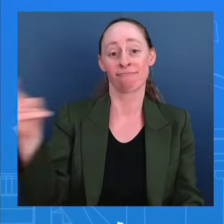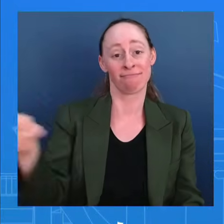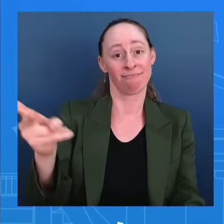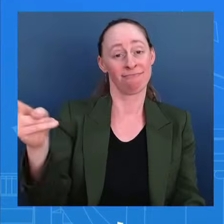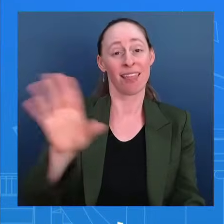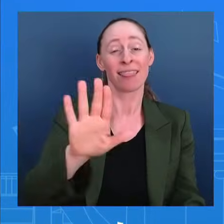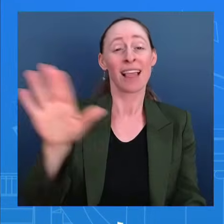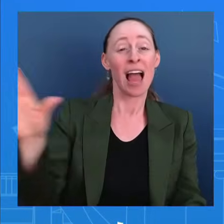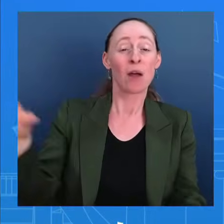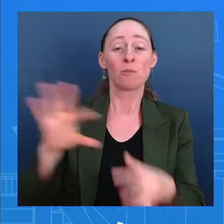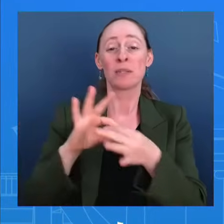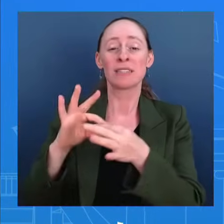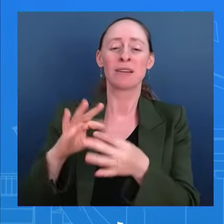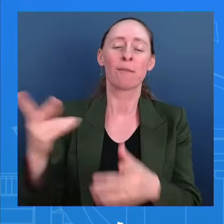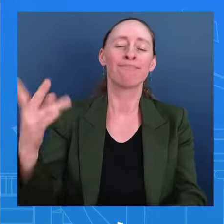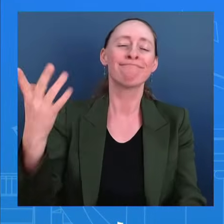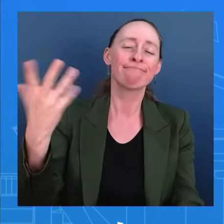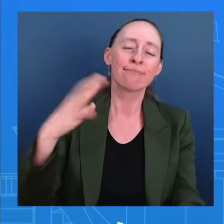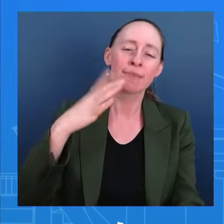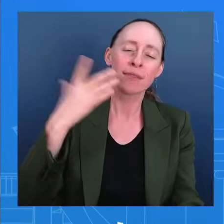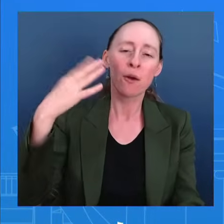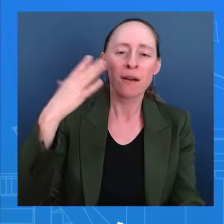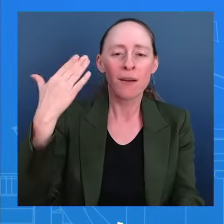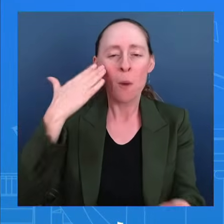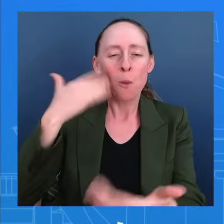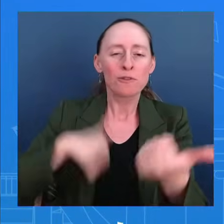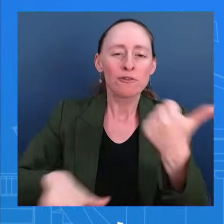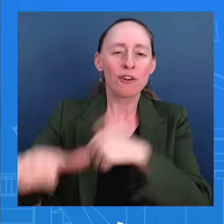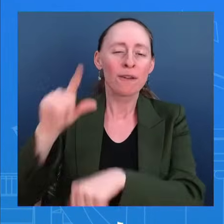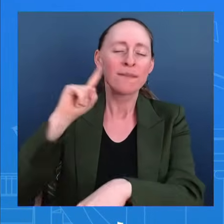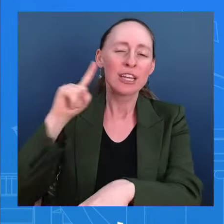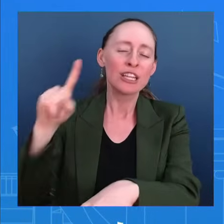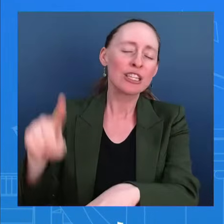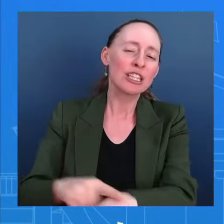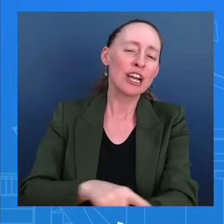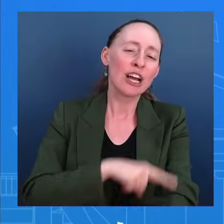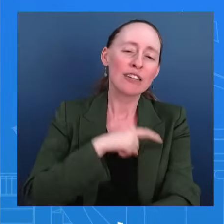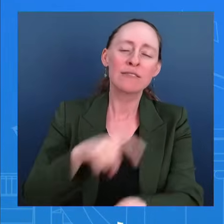And this 30-minute conversation that they had today was also direct and very productive.